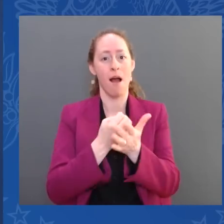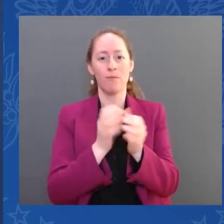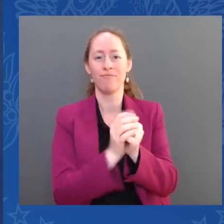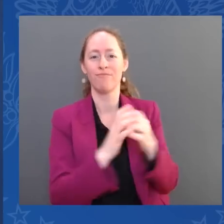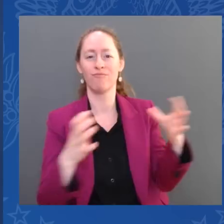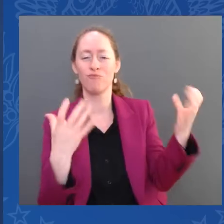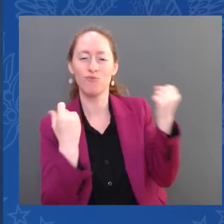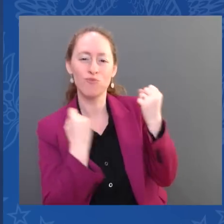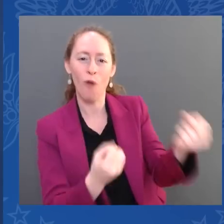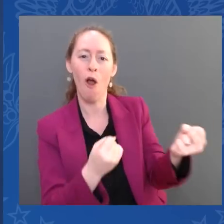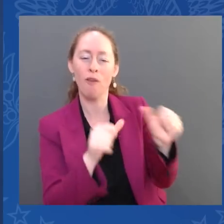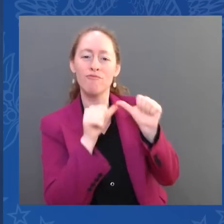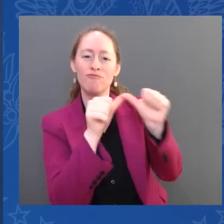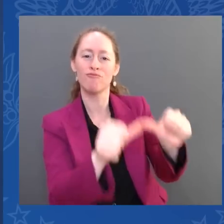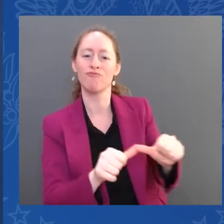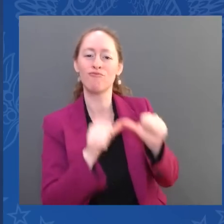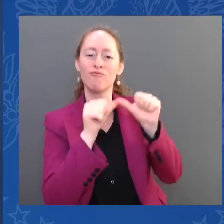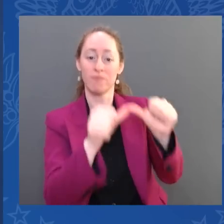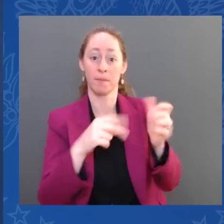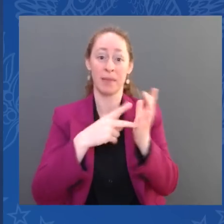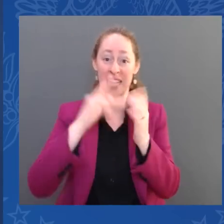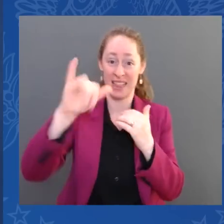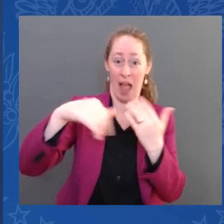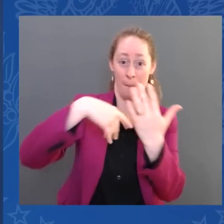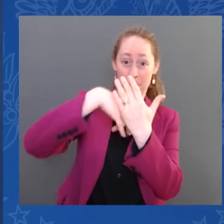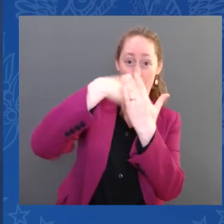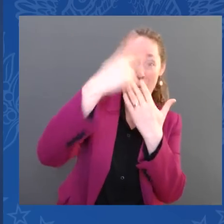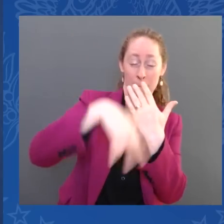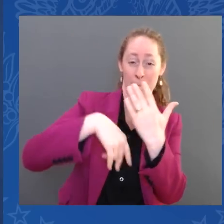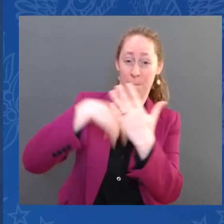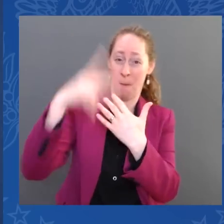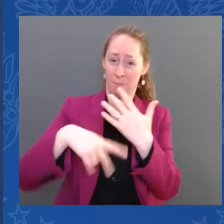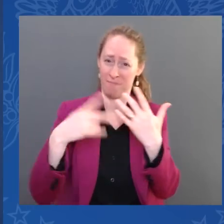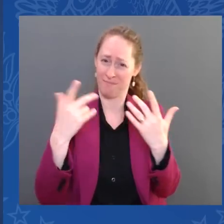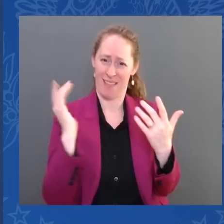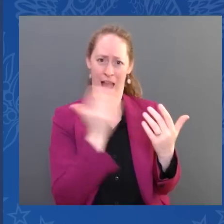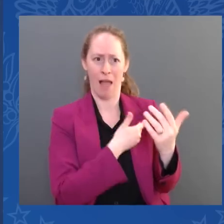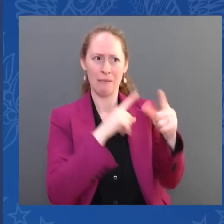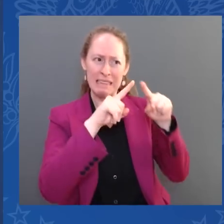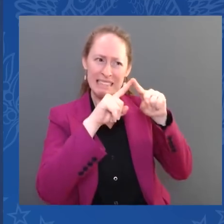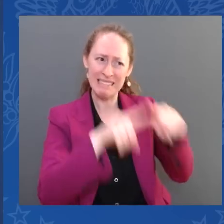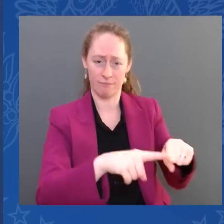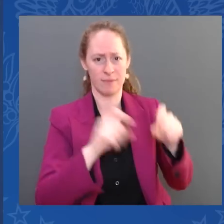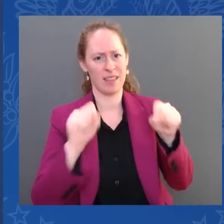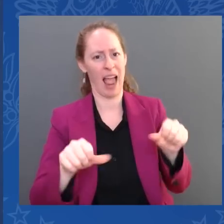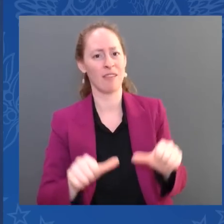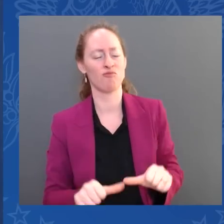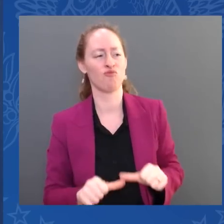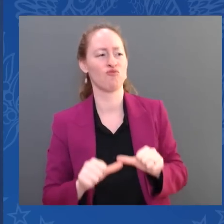In fact, America is stronger economic -- in a stronger economic position today than just about any other country in the world.